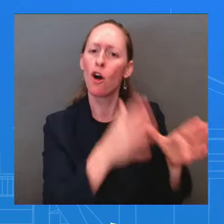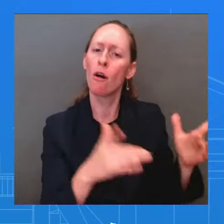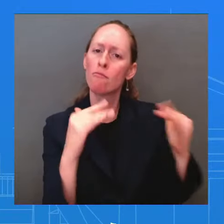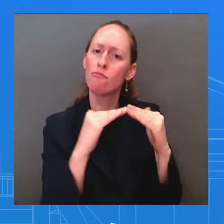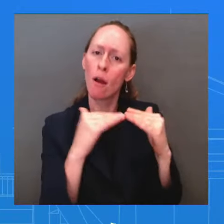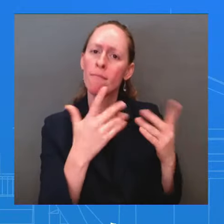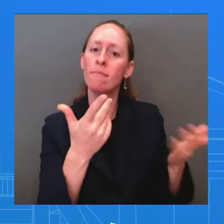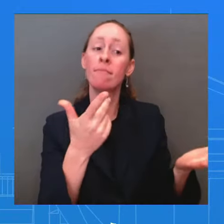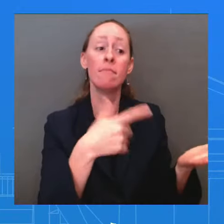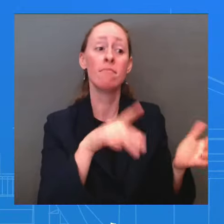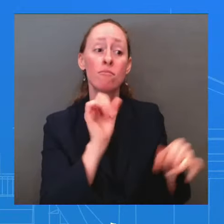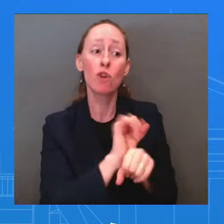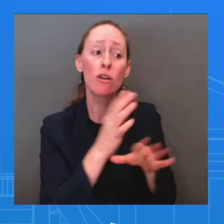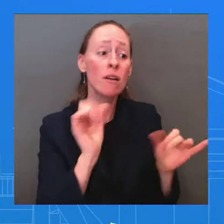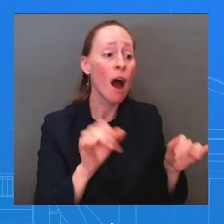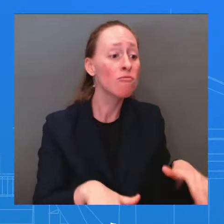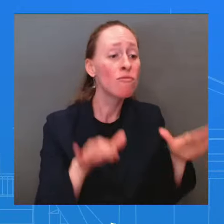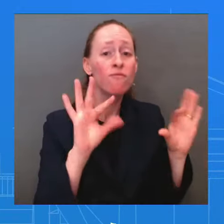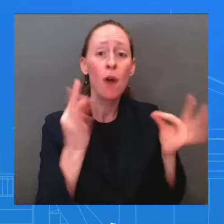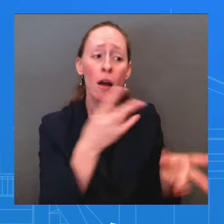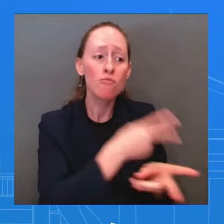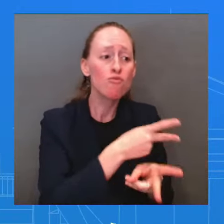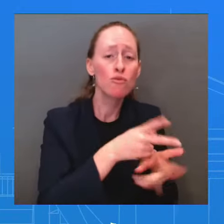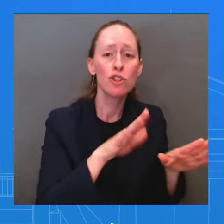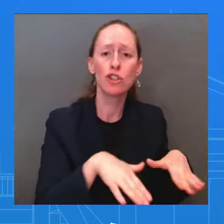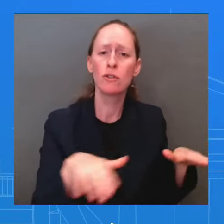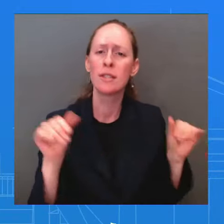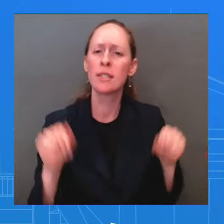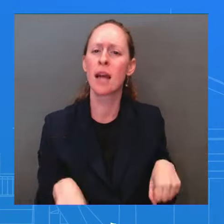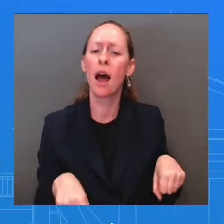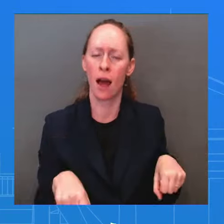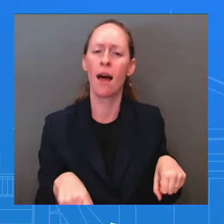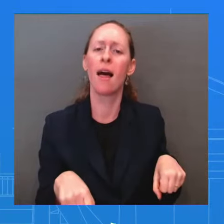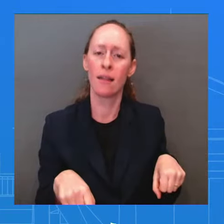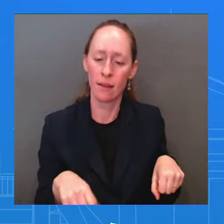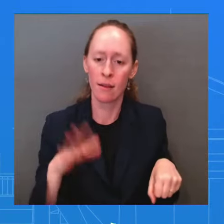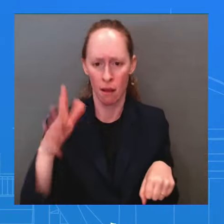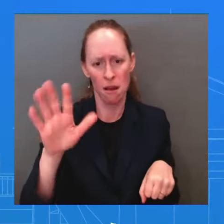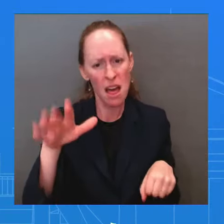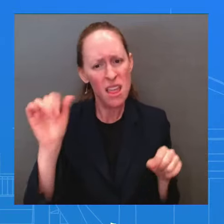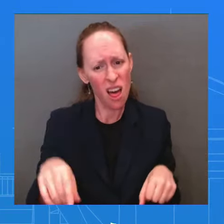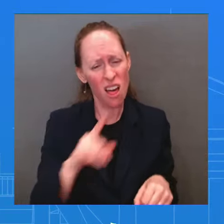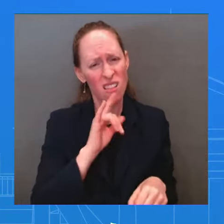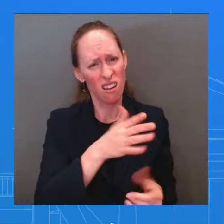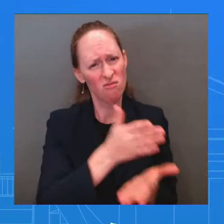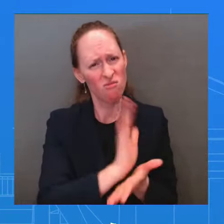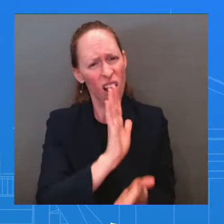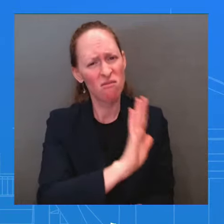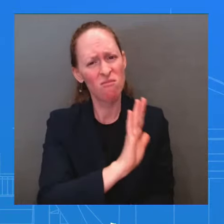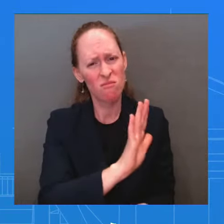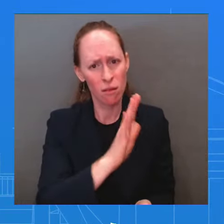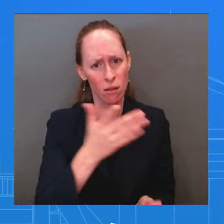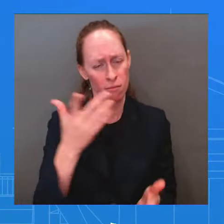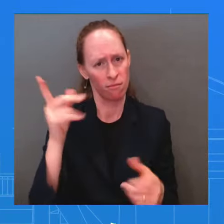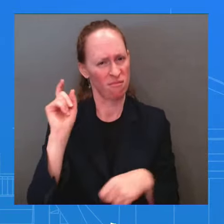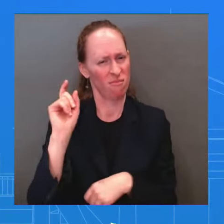to have what they need to do that in a way that is very fair. And so, that's nothing new. The President has said that.